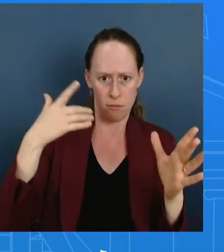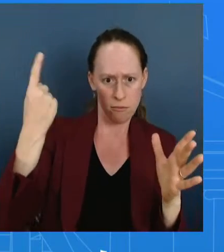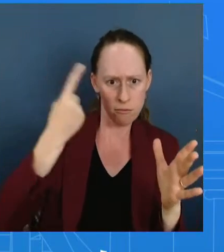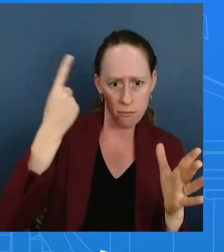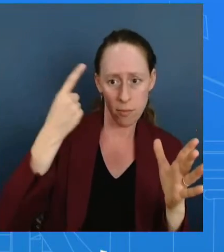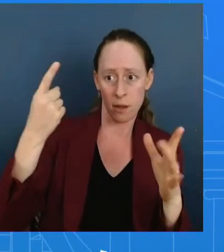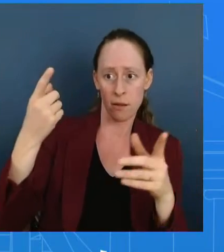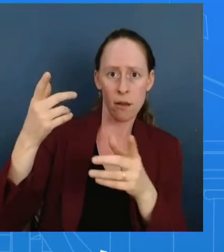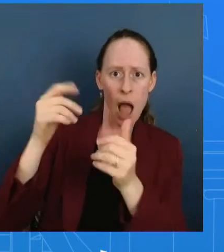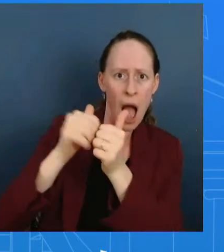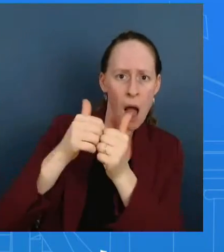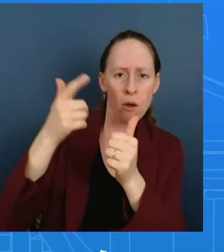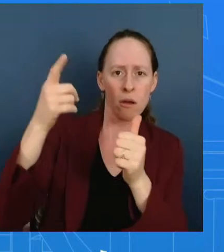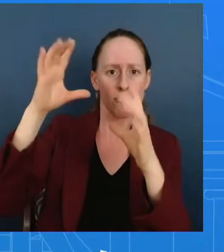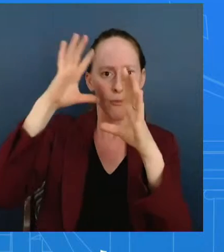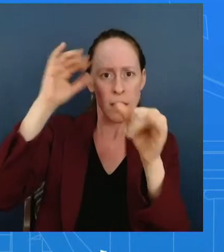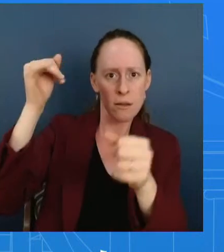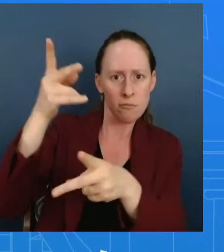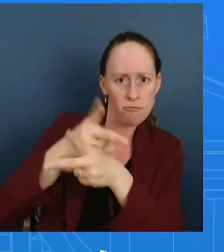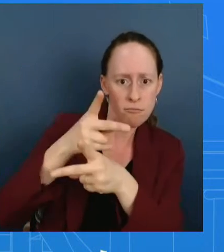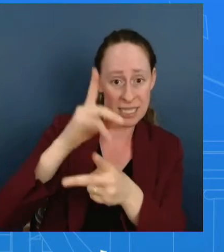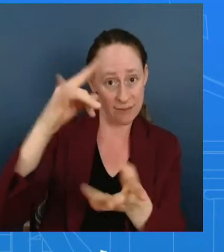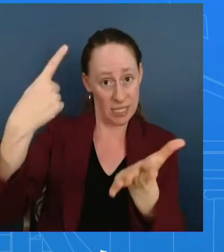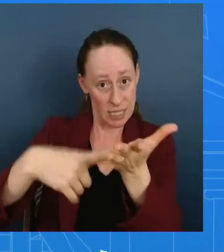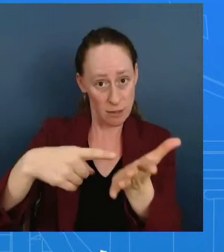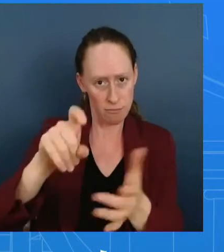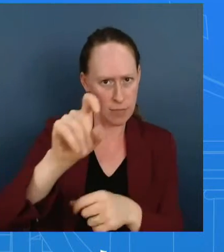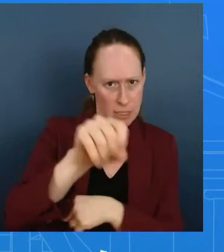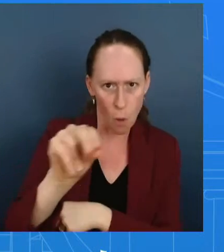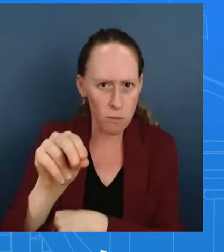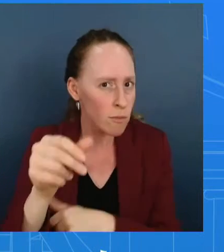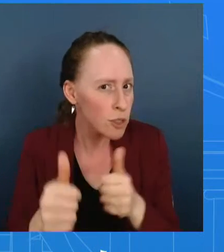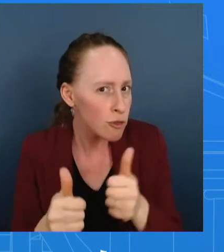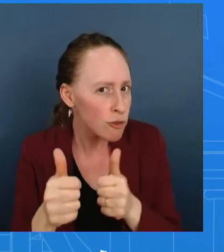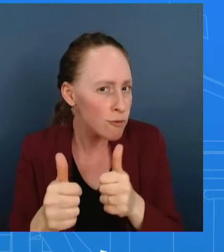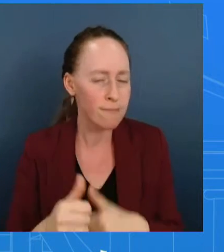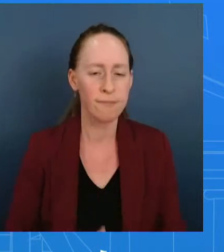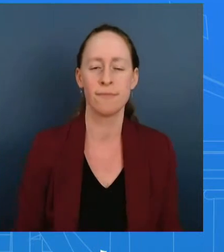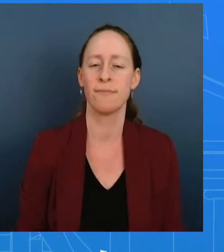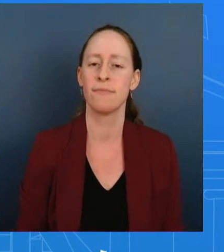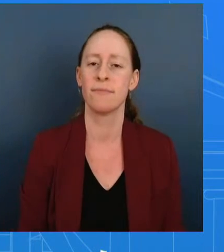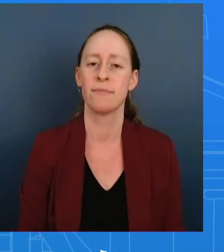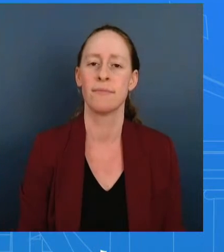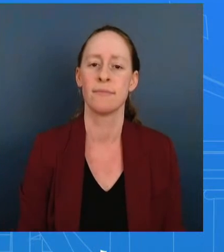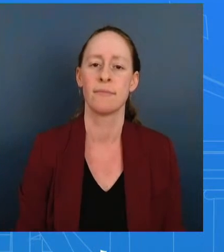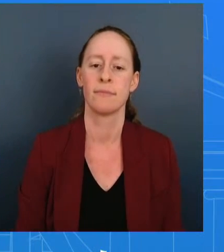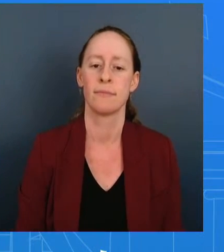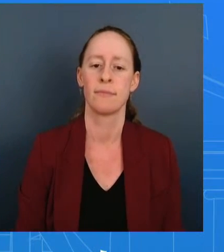We have had a comprehensive -- and I just want to take another step back --